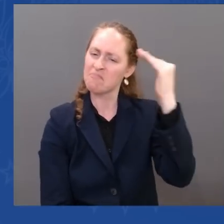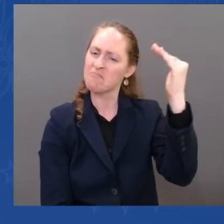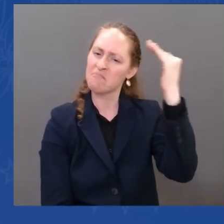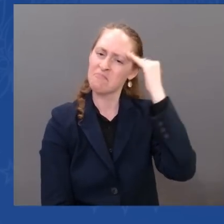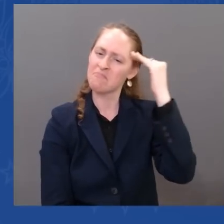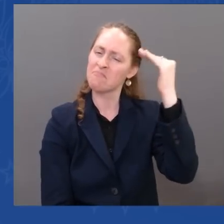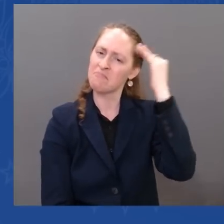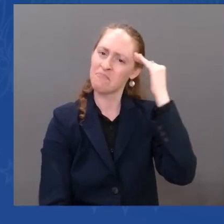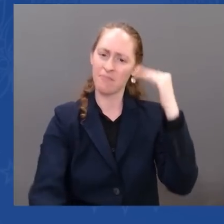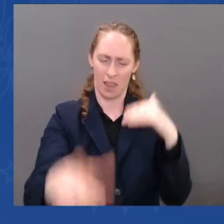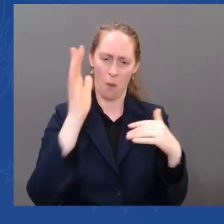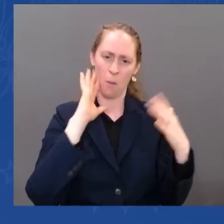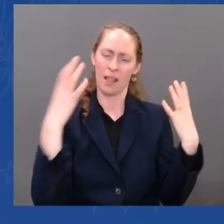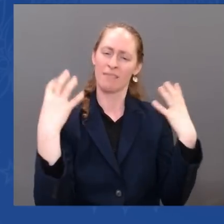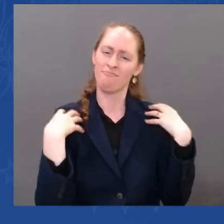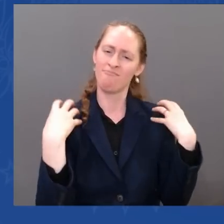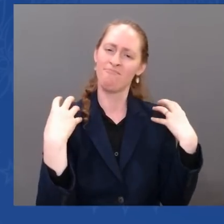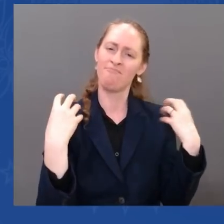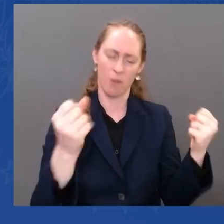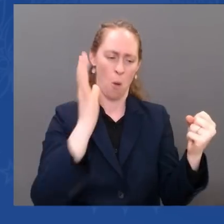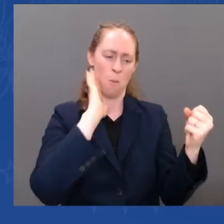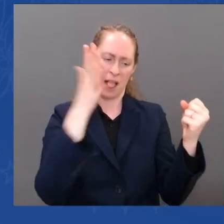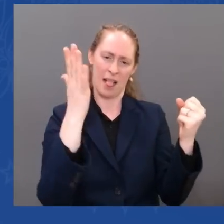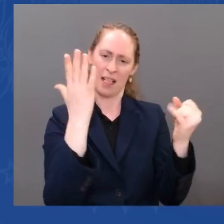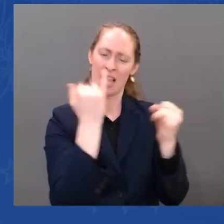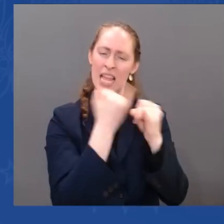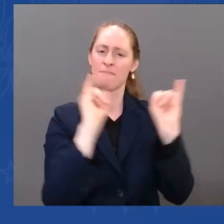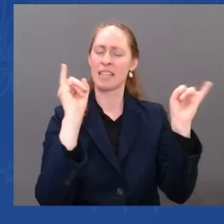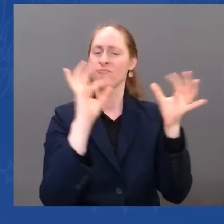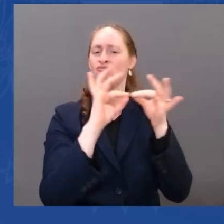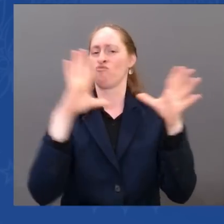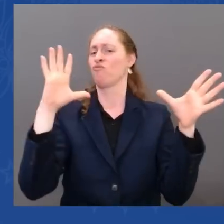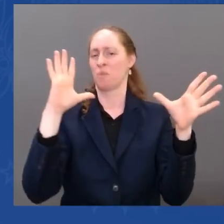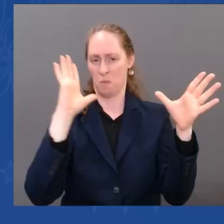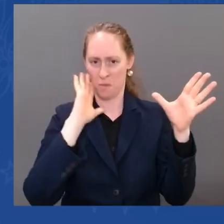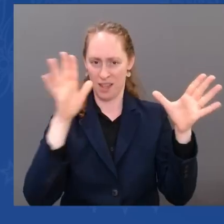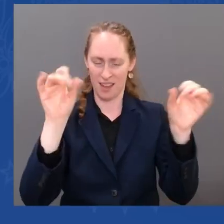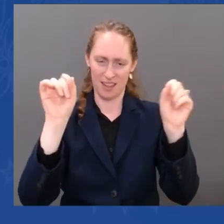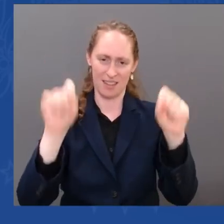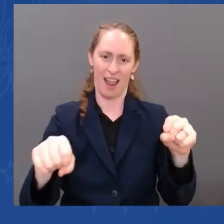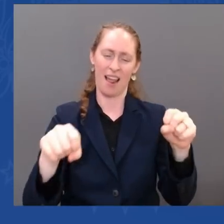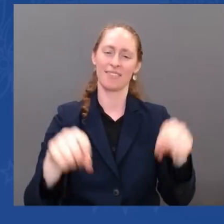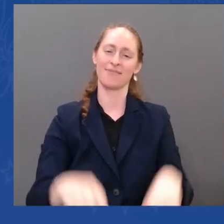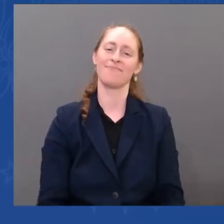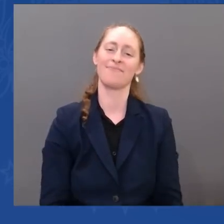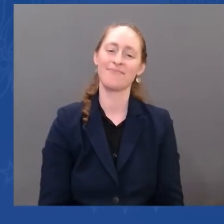And it is this shared history of struggle, this shared history of sacrifice